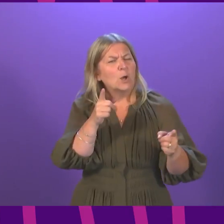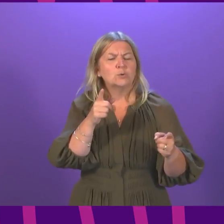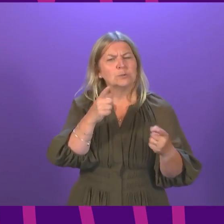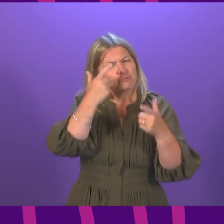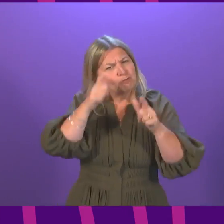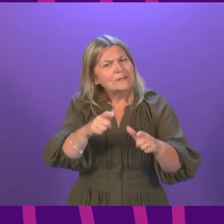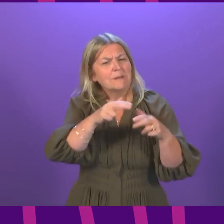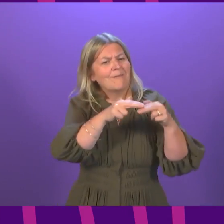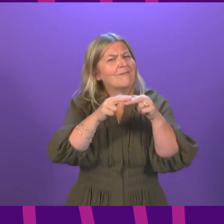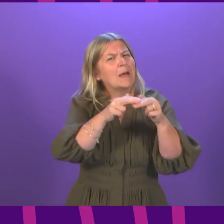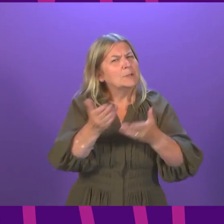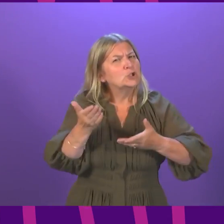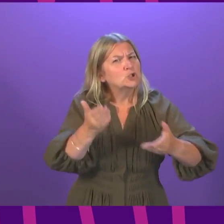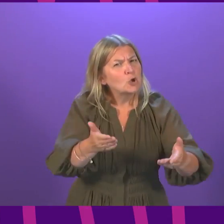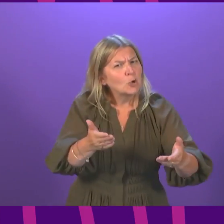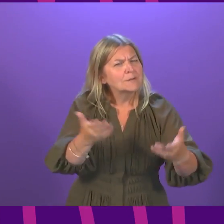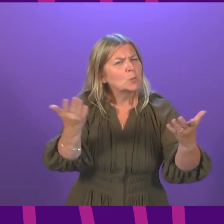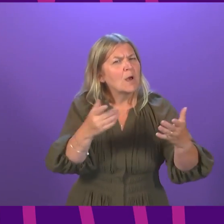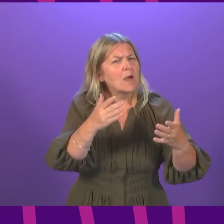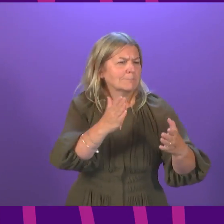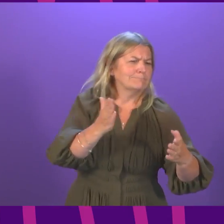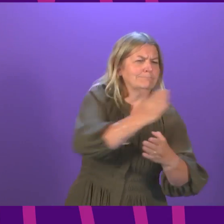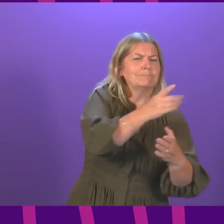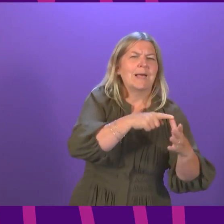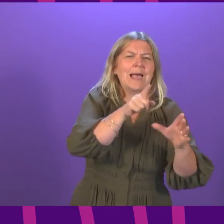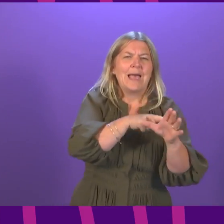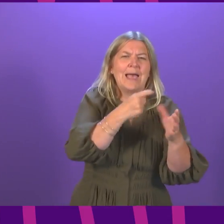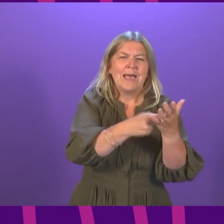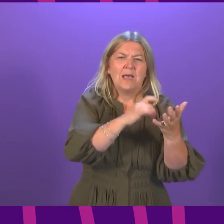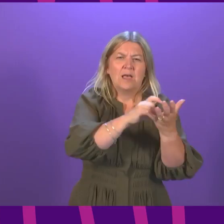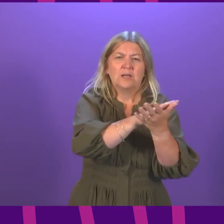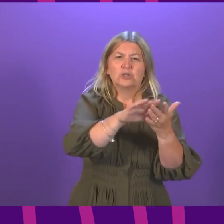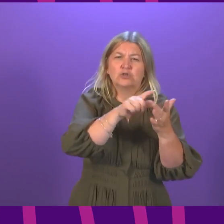in Ayrshire is very welcome. Can she explain whether she sees that family approach as one